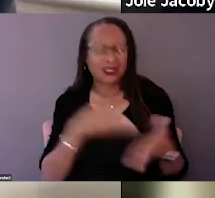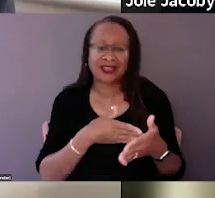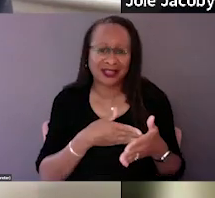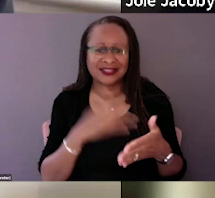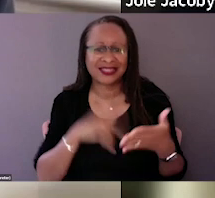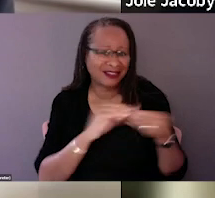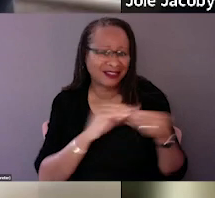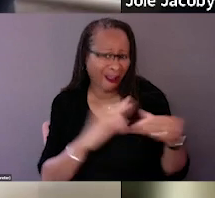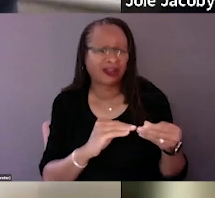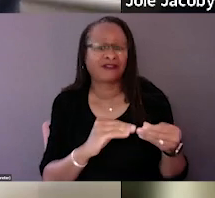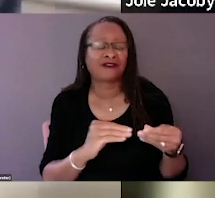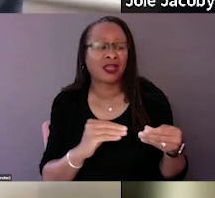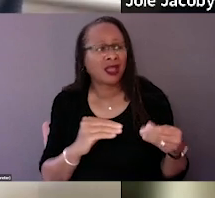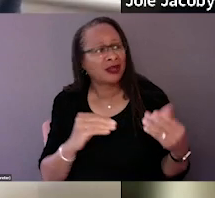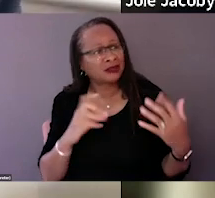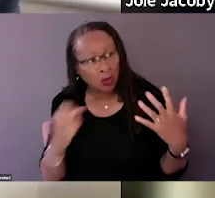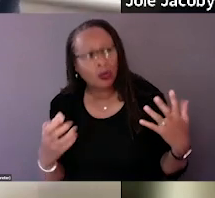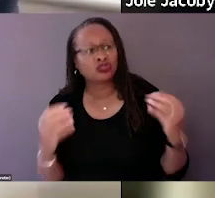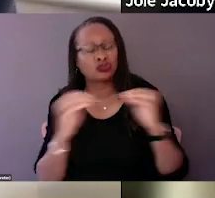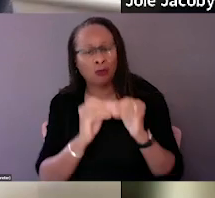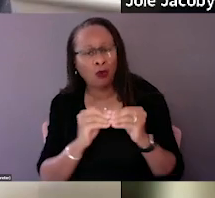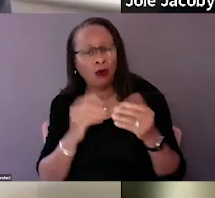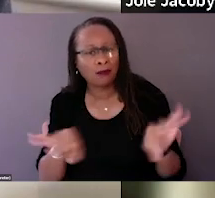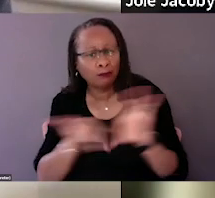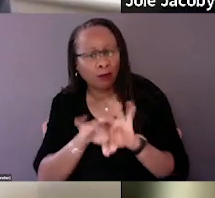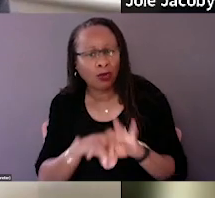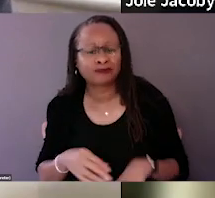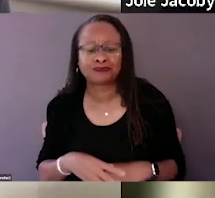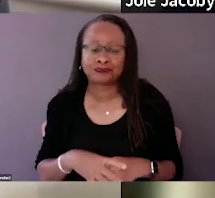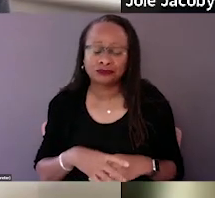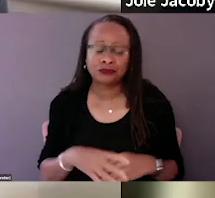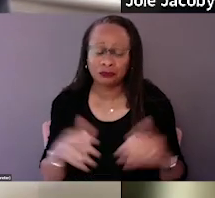I think is so much more important. So I just have a different feeling about it now